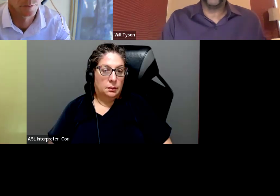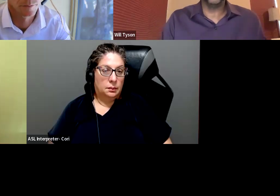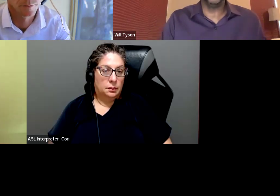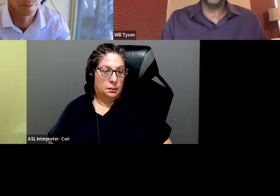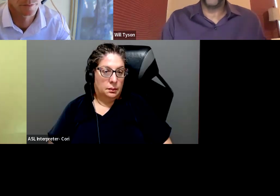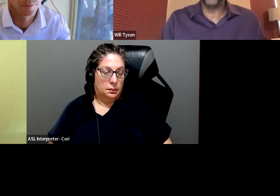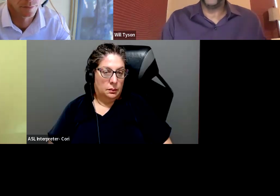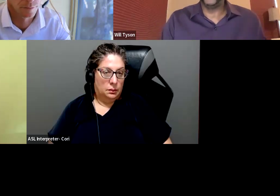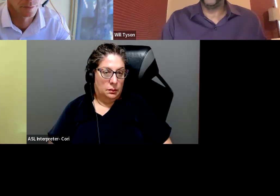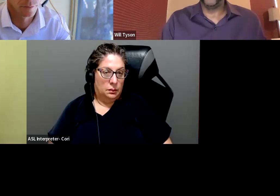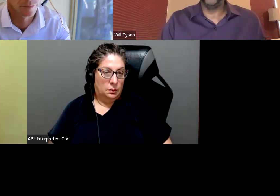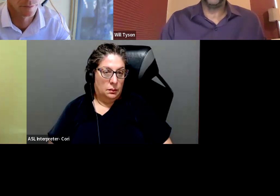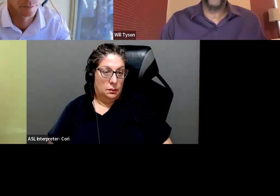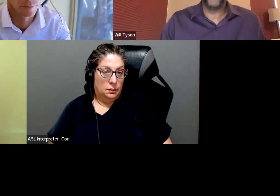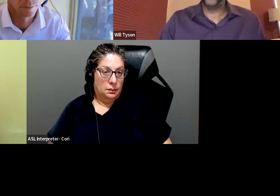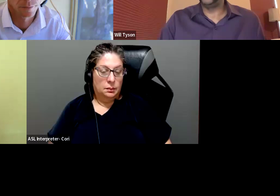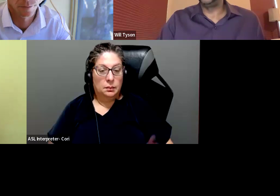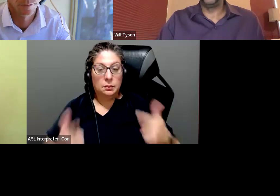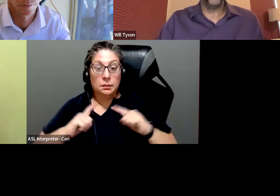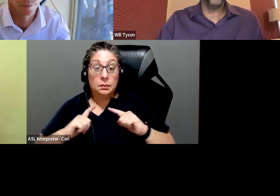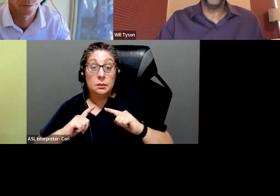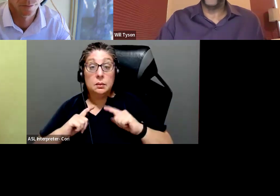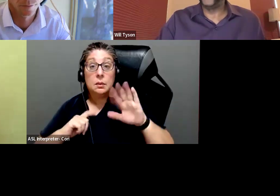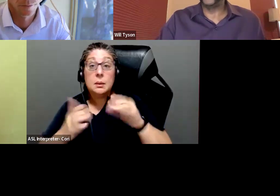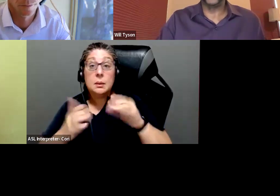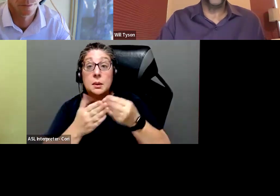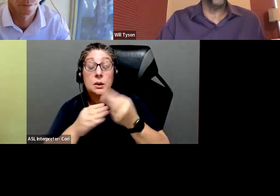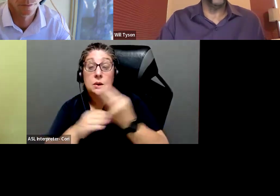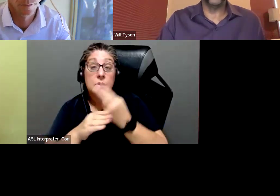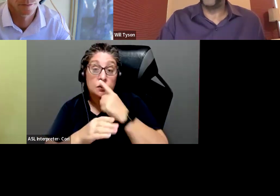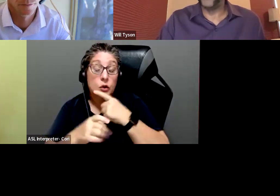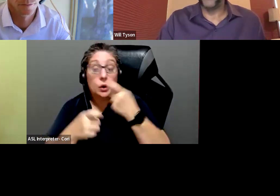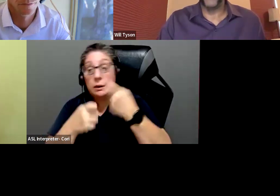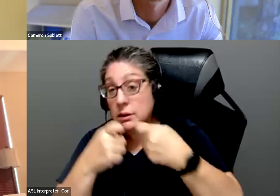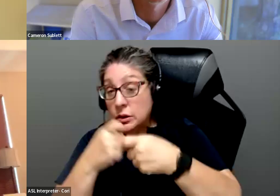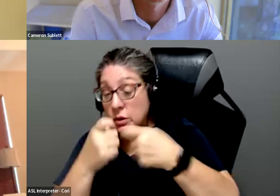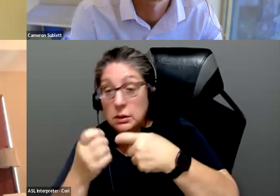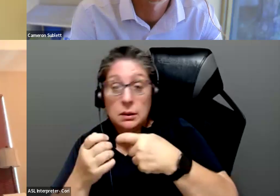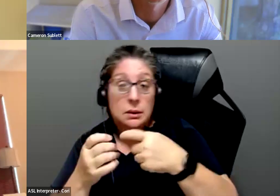They also use that money for utilities, essentials, bills,